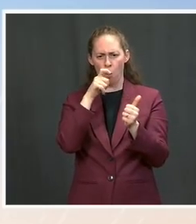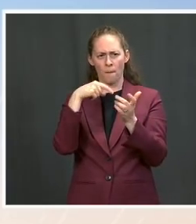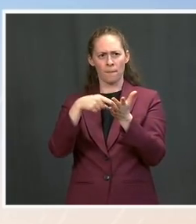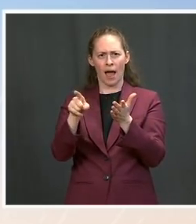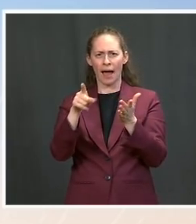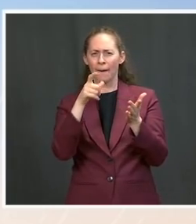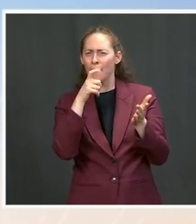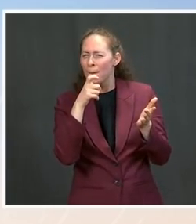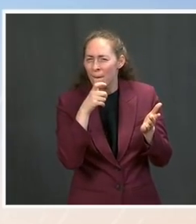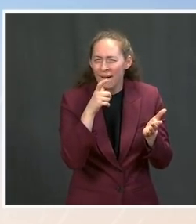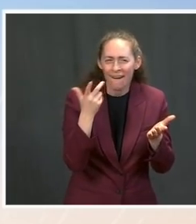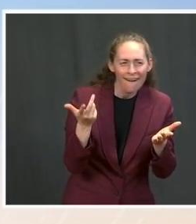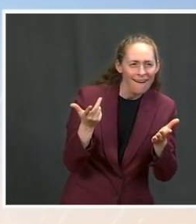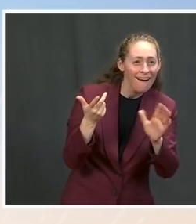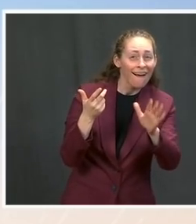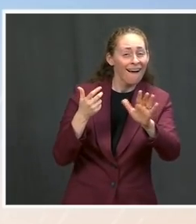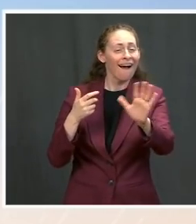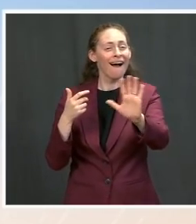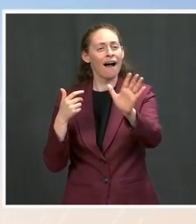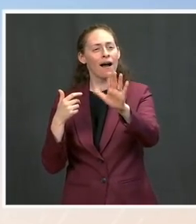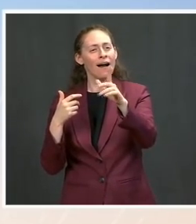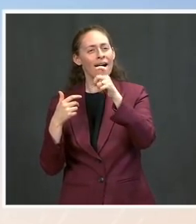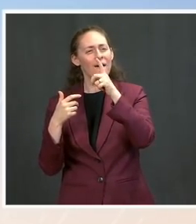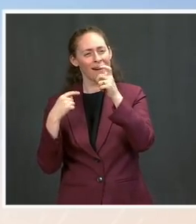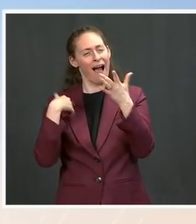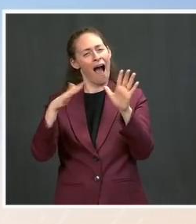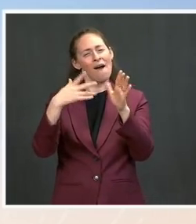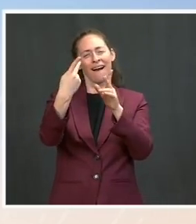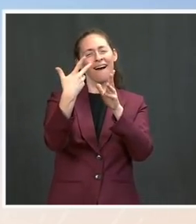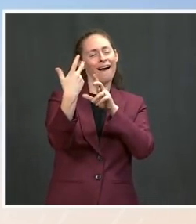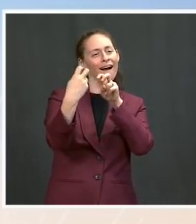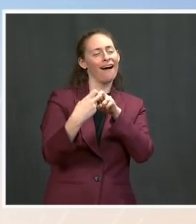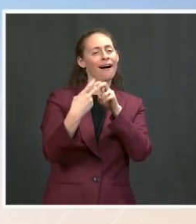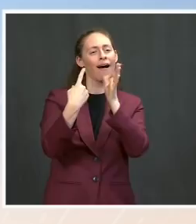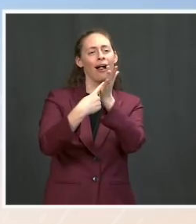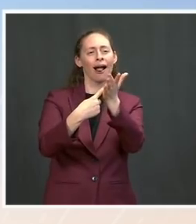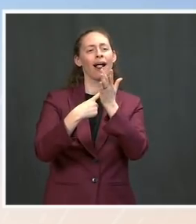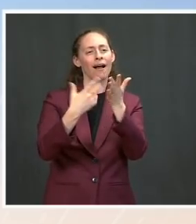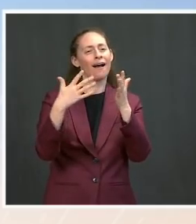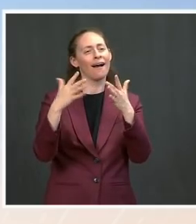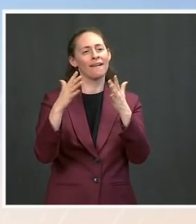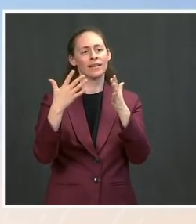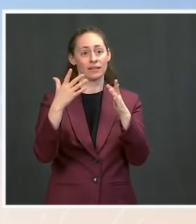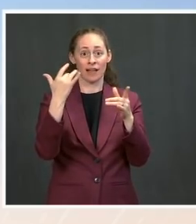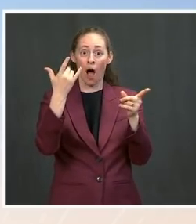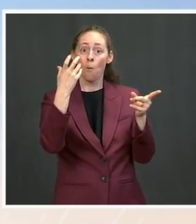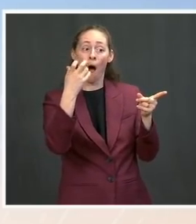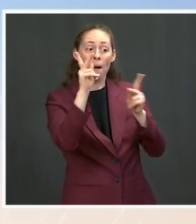Ms. Psaki: Which, again, as we've -- as we've talked about, user fees would put the burden on the backs of the American people,